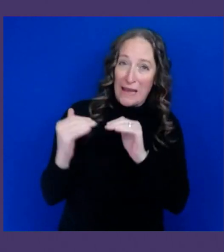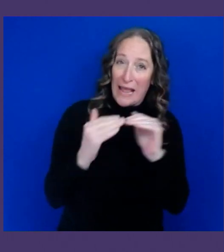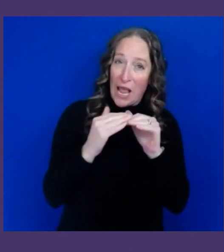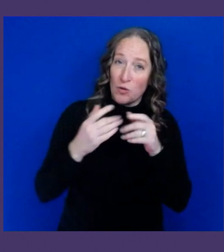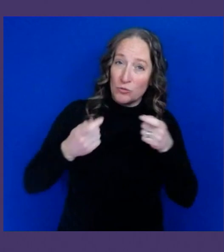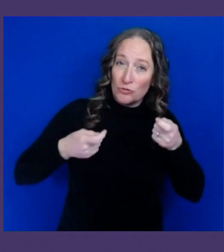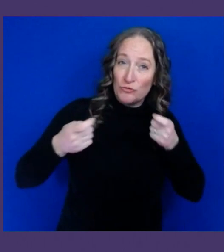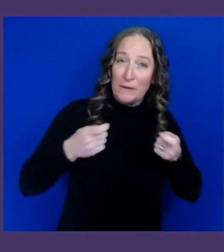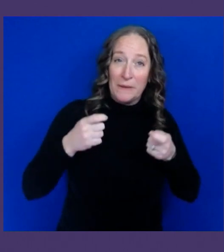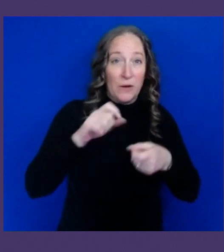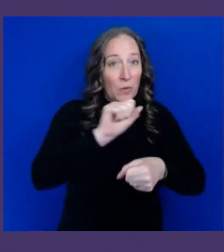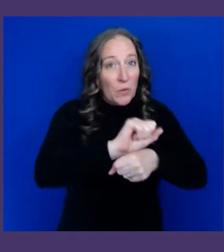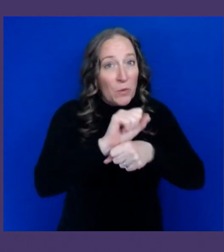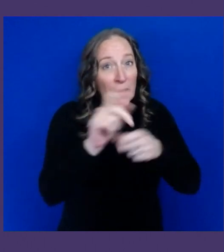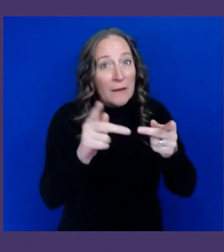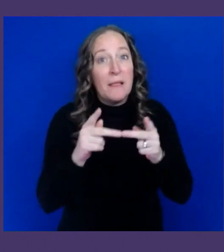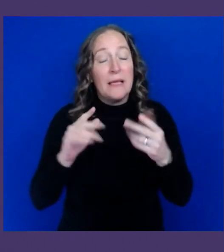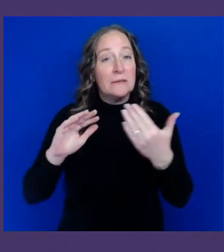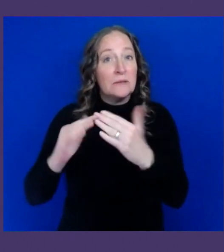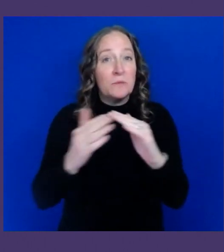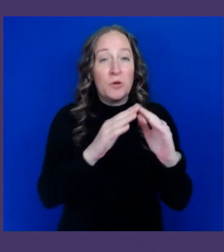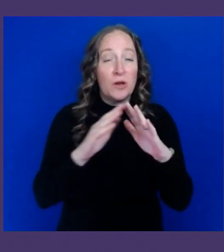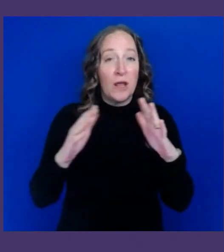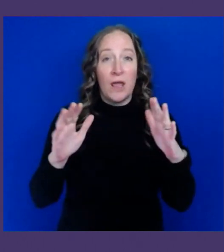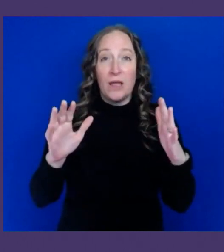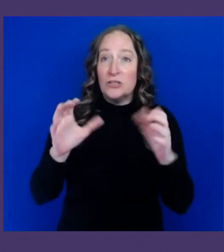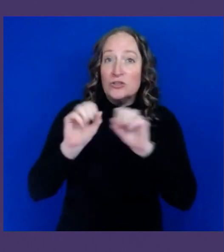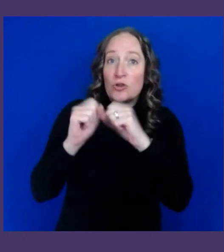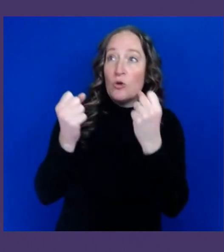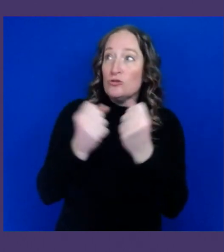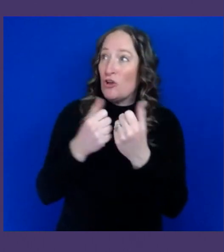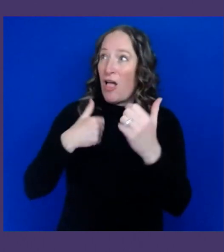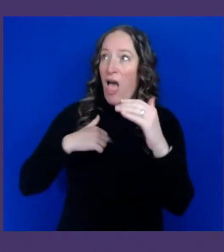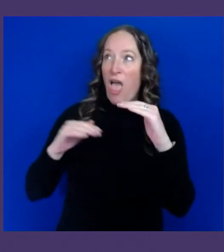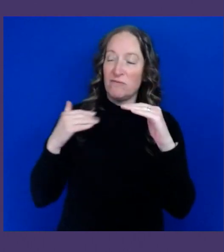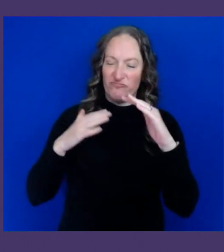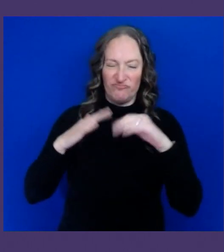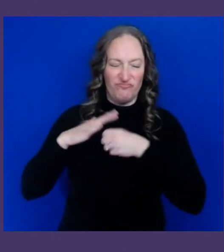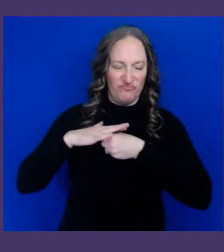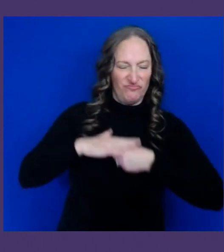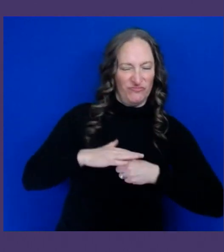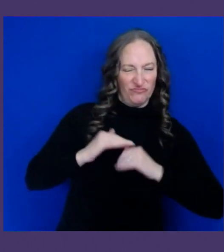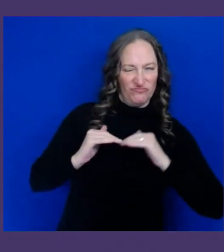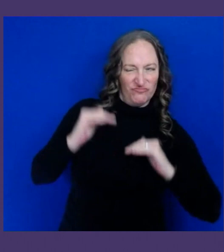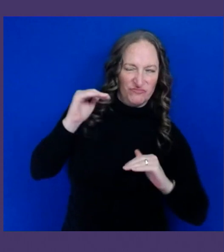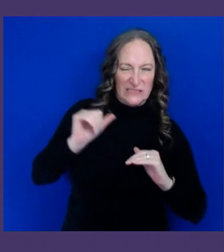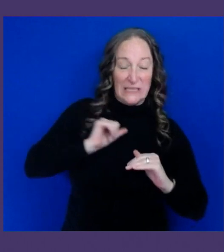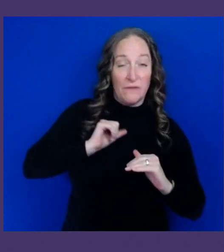community or in social spaces. The first person to be liberated from